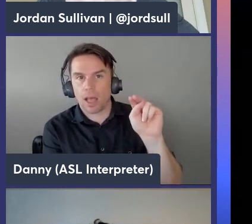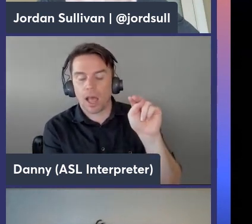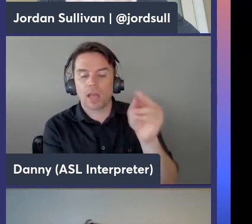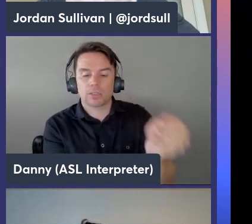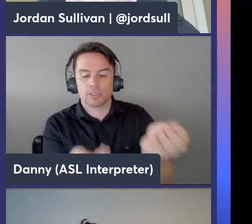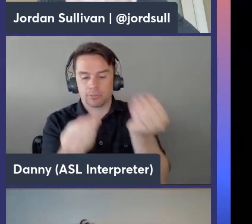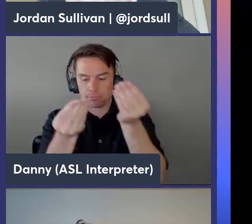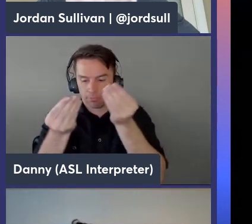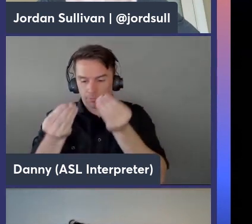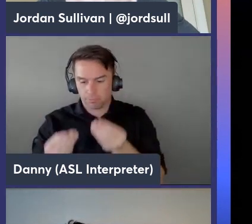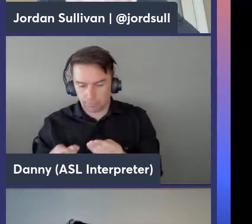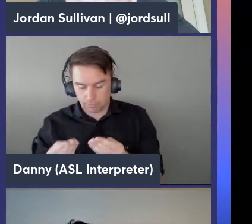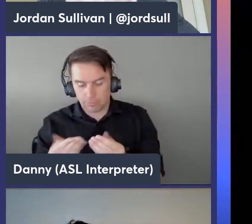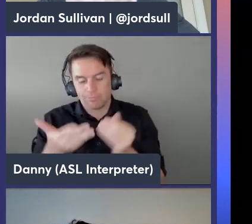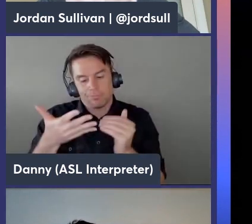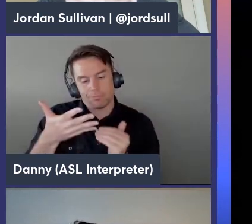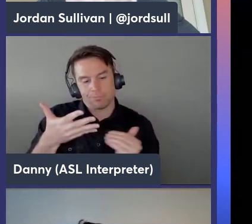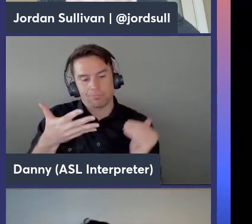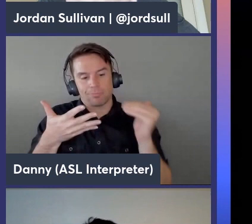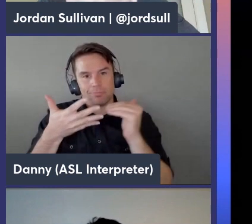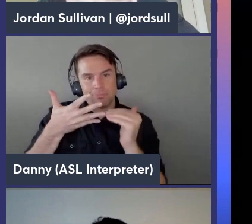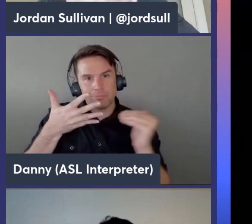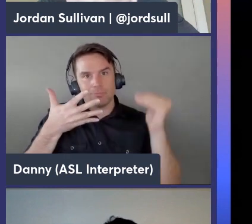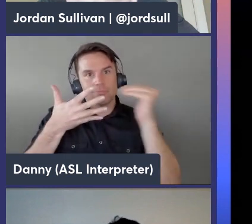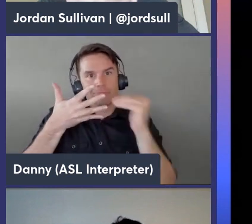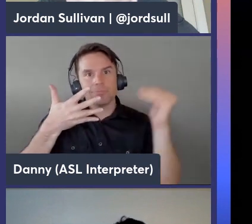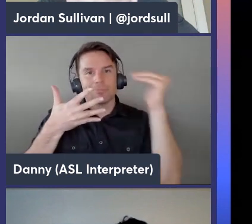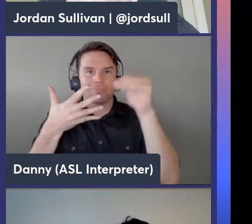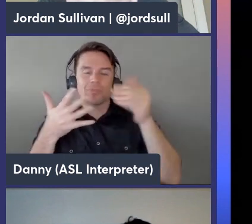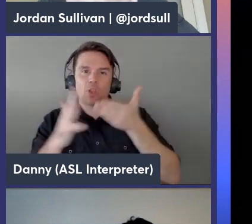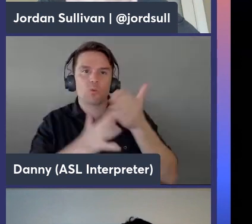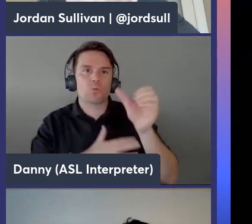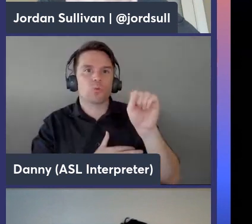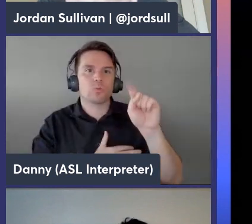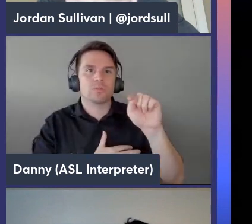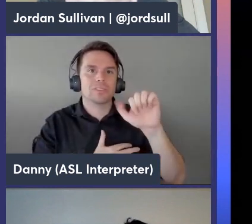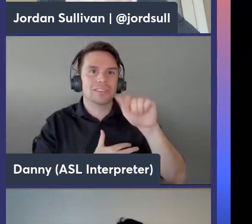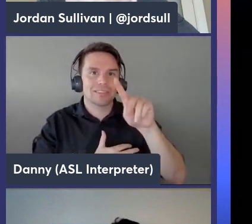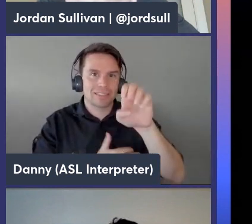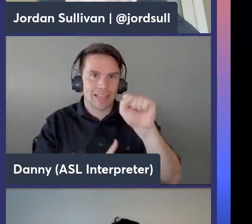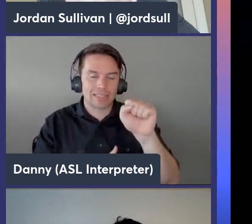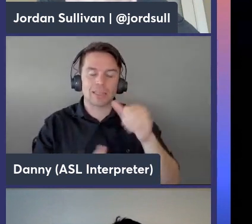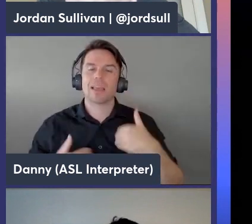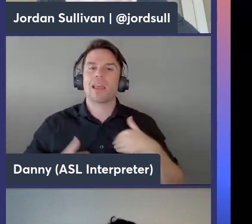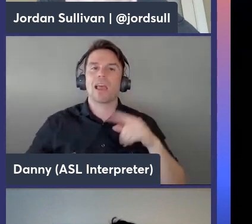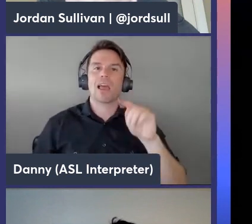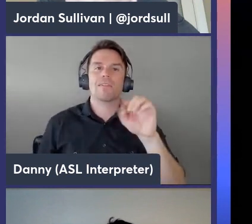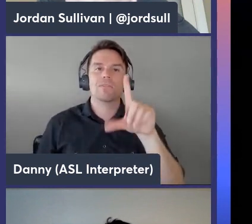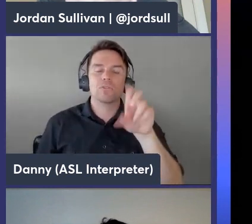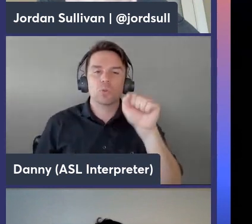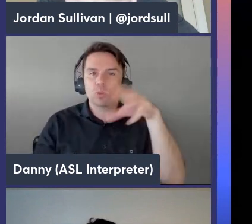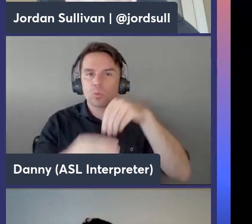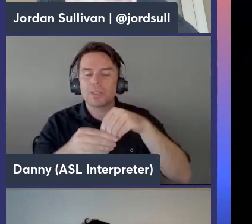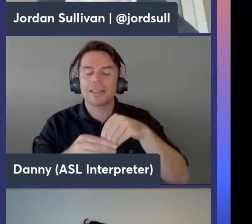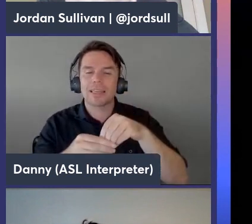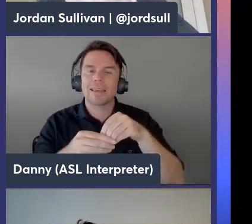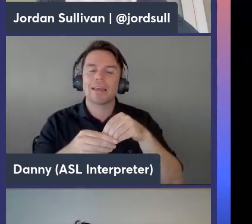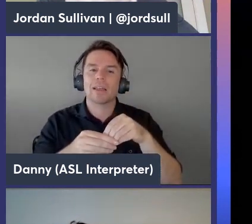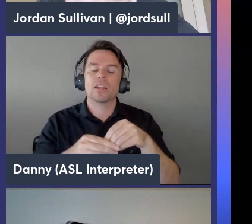to the next state, to the next state. And there are tools within Step Functions for you to be able to receive JSON, manipulate it,